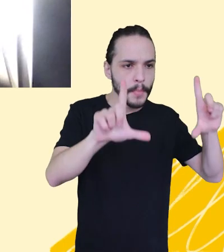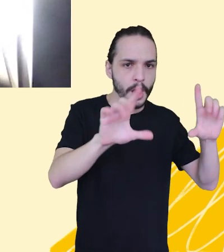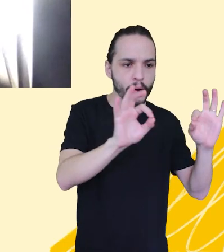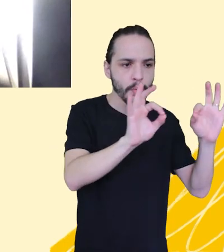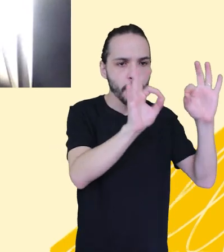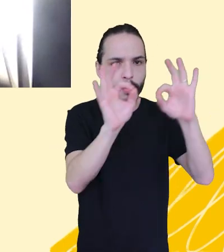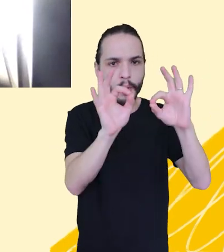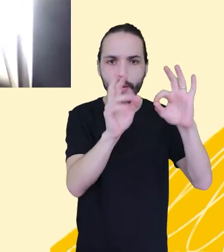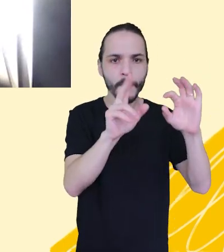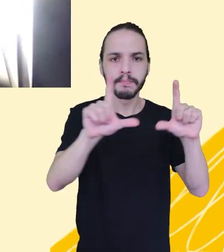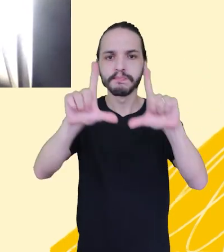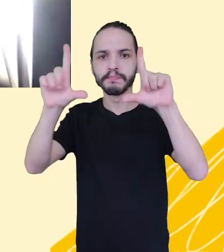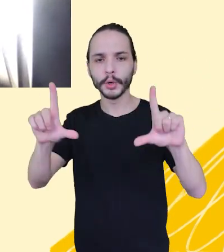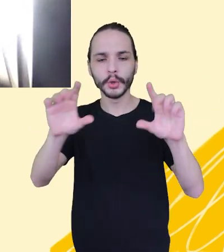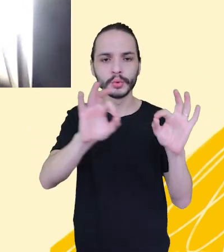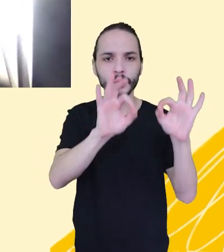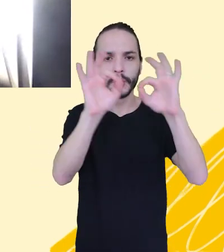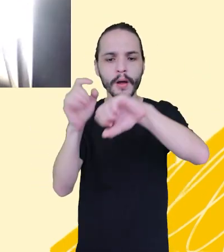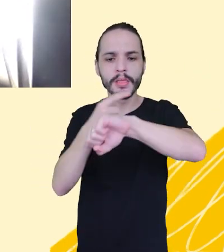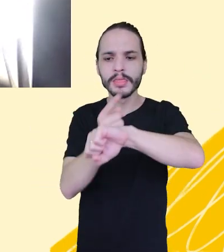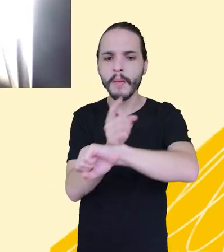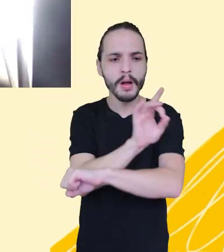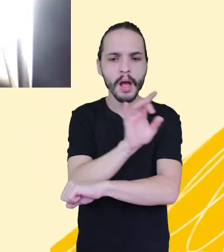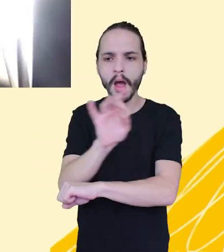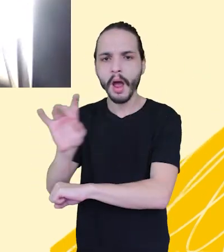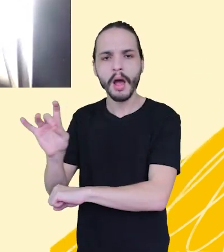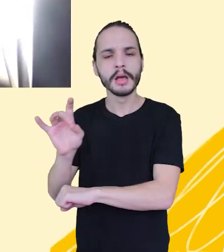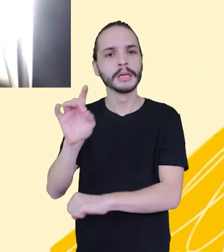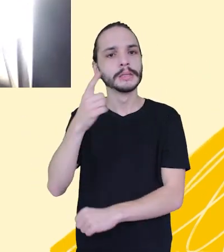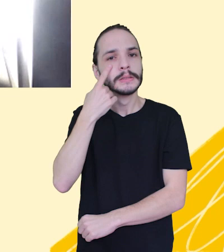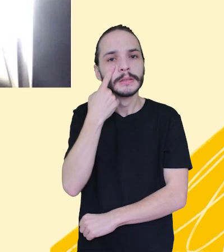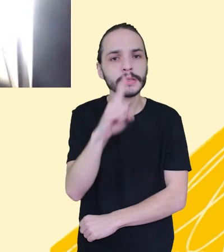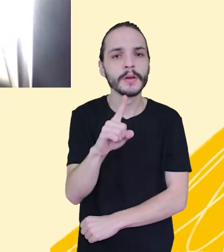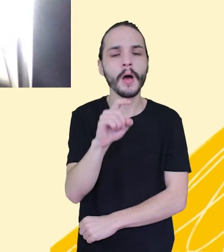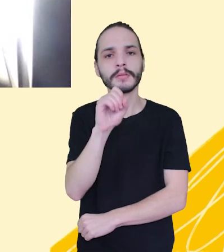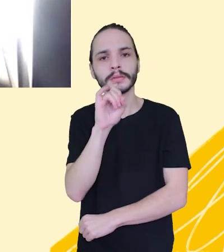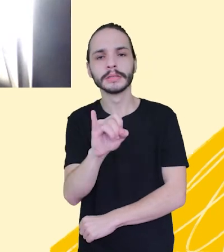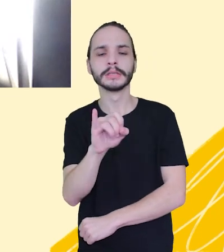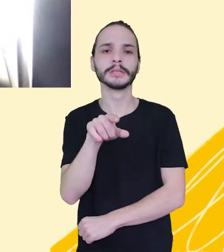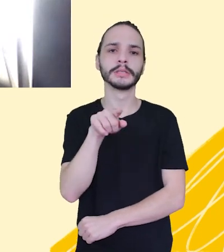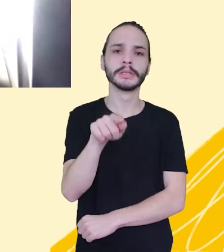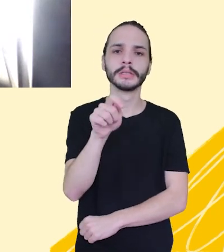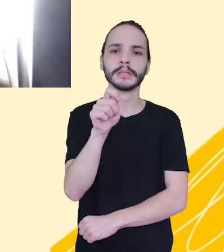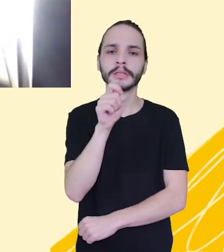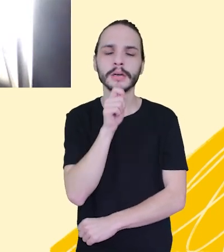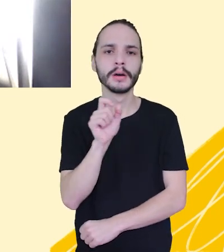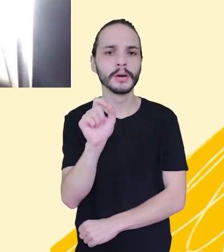And to find out whether you maybe stillÖ